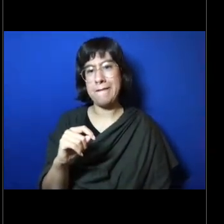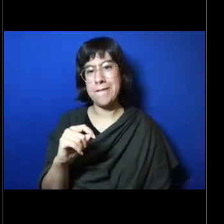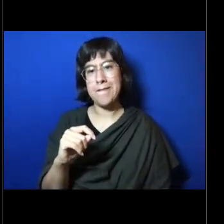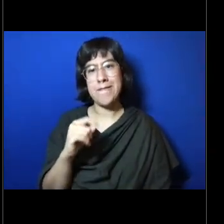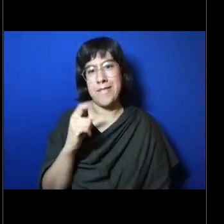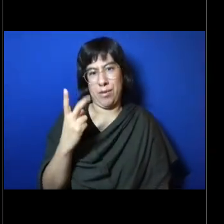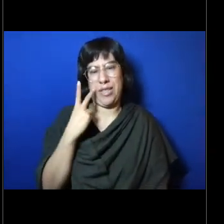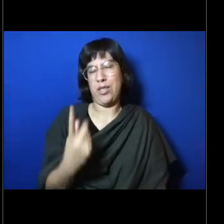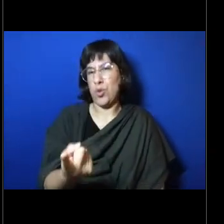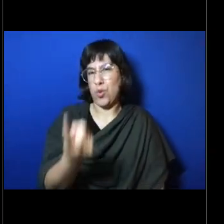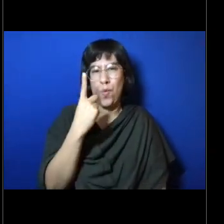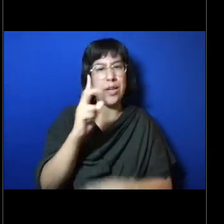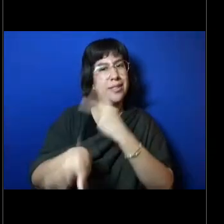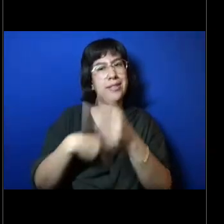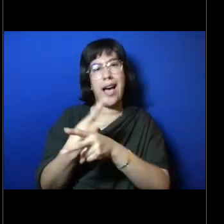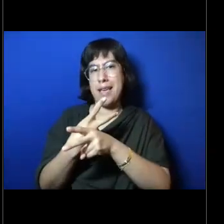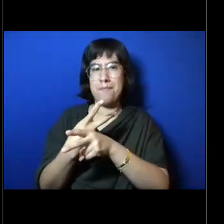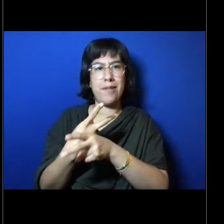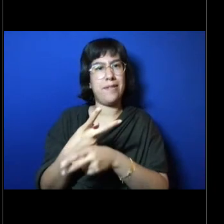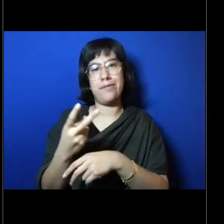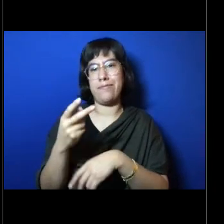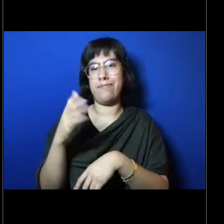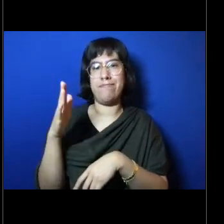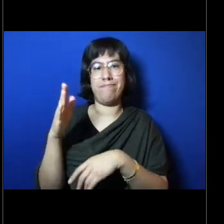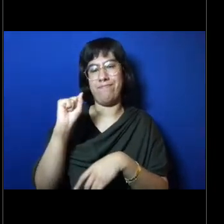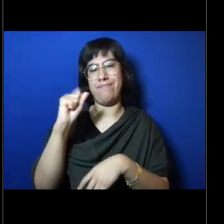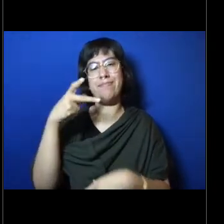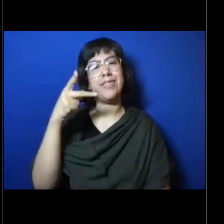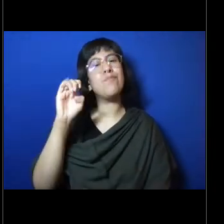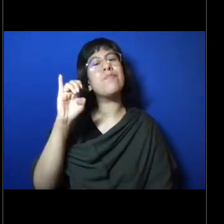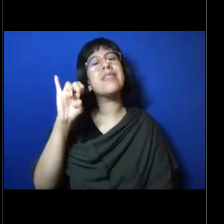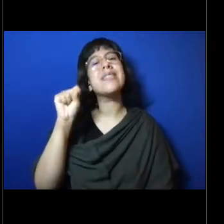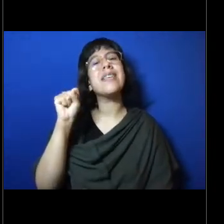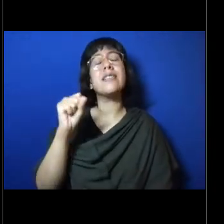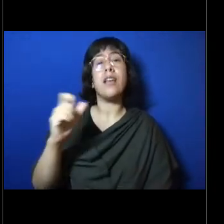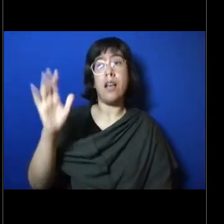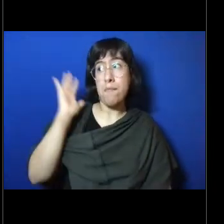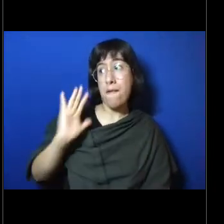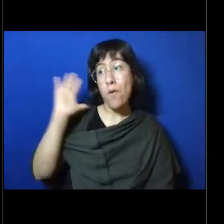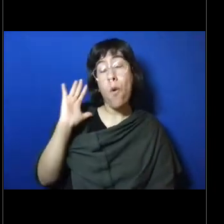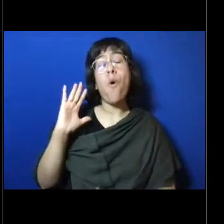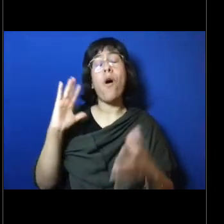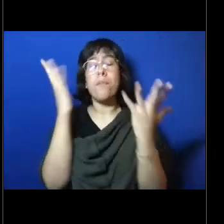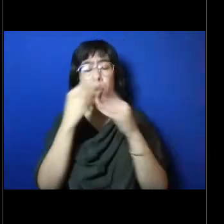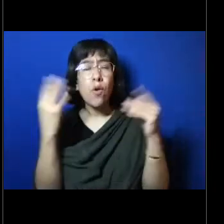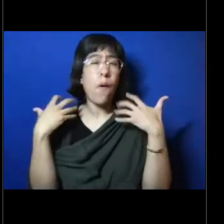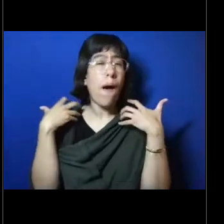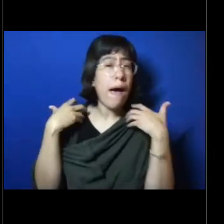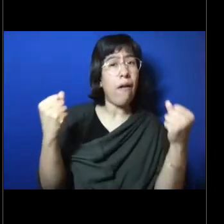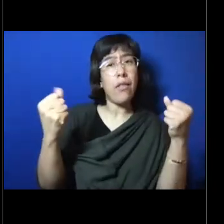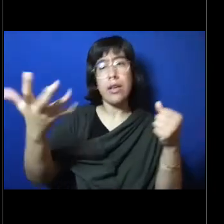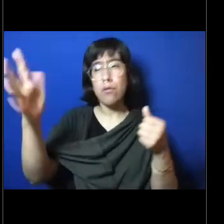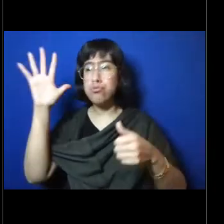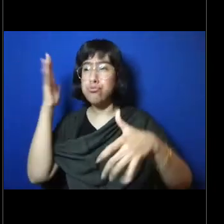And this is an example of that where this at one time was a healthy, diverse kelp forest and now we see it's covered by purple urchins.